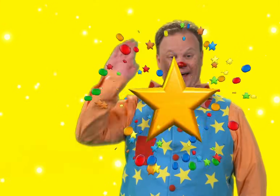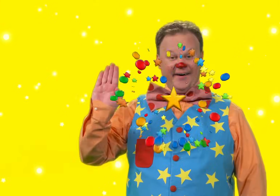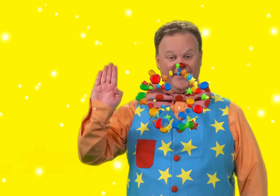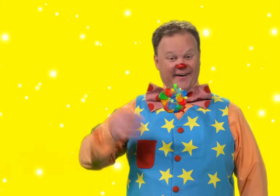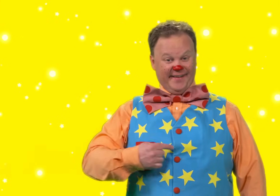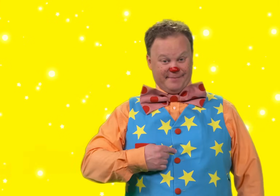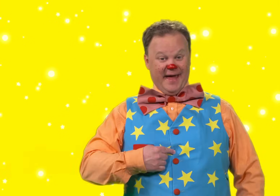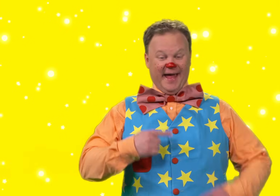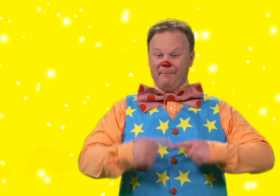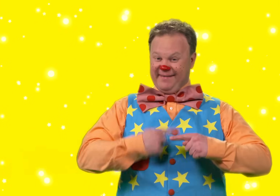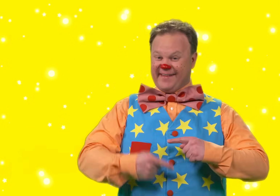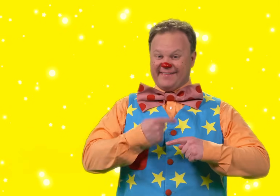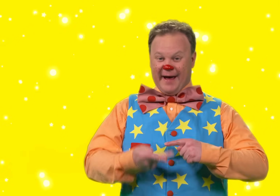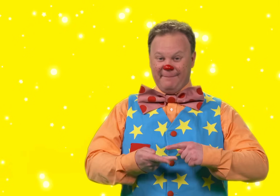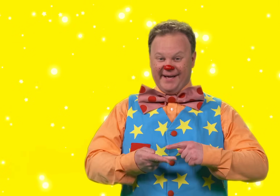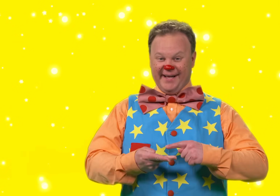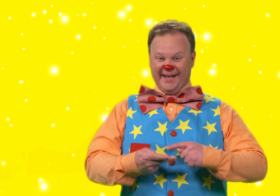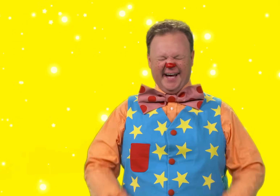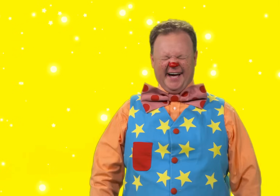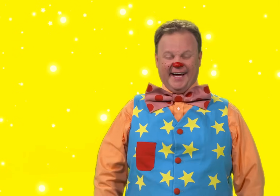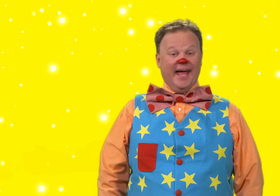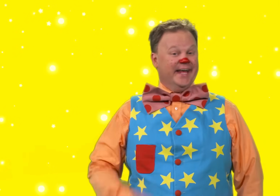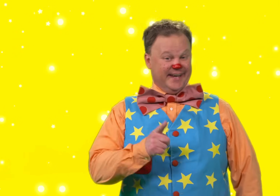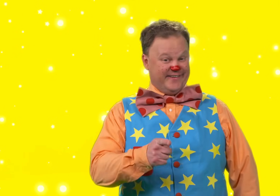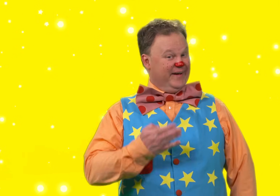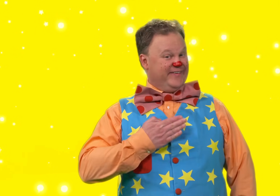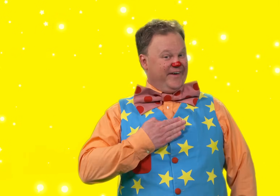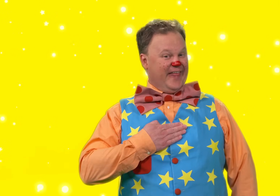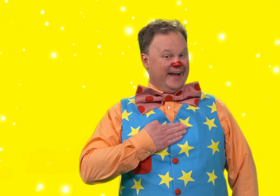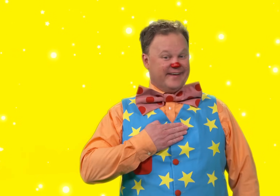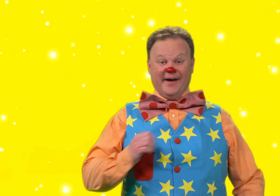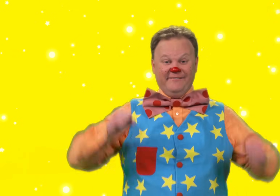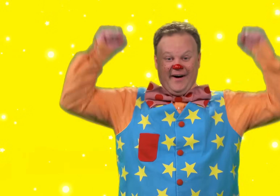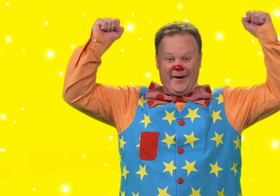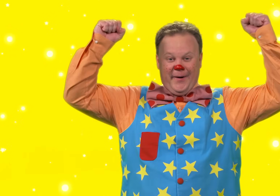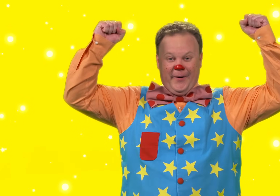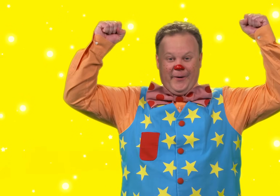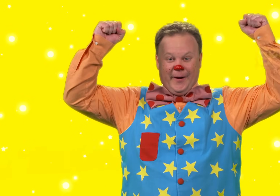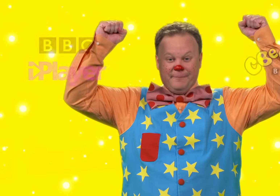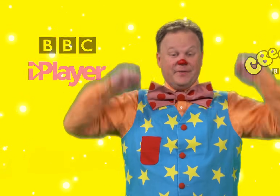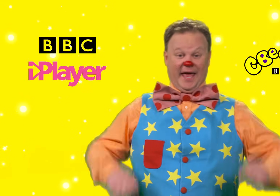hello it's me mr tumble did you enjoy that? woo hoo